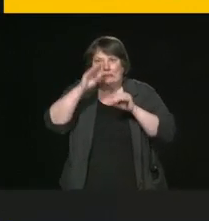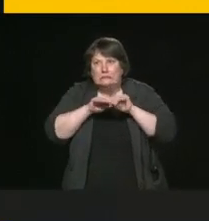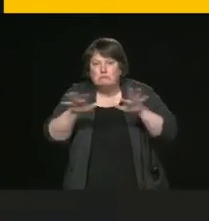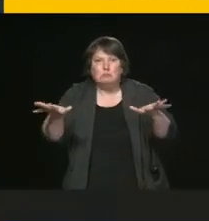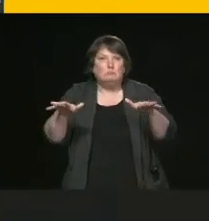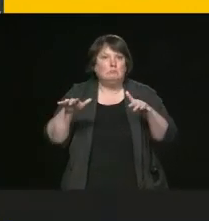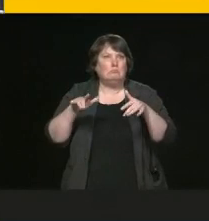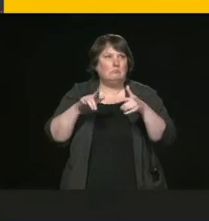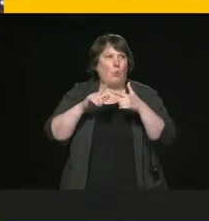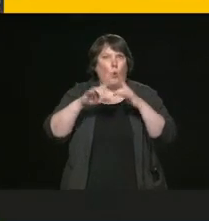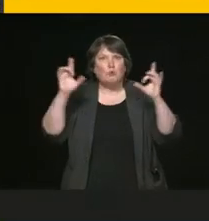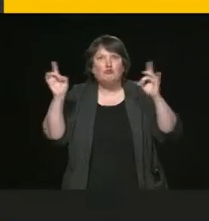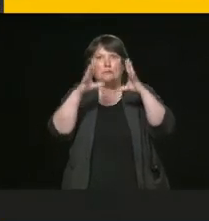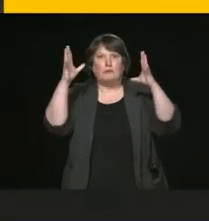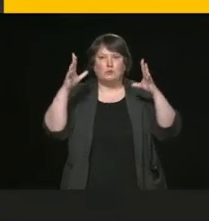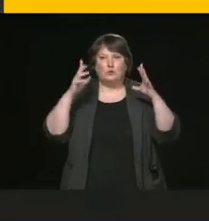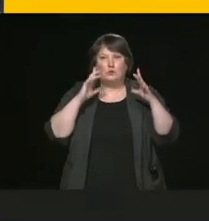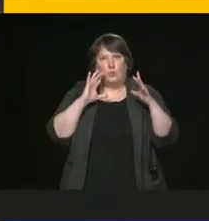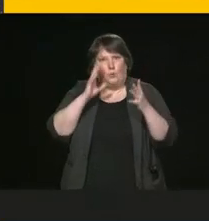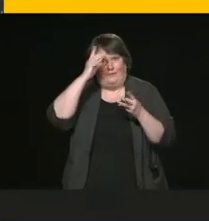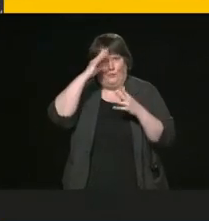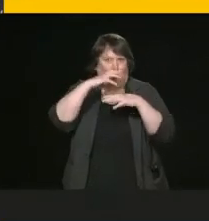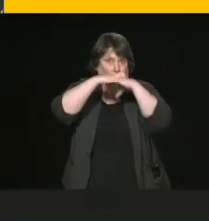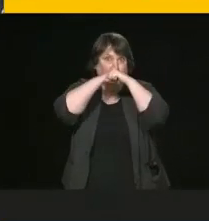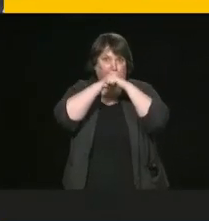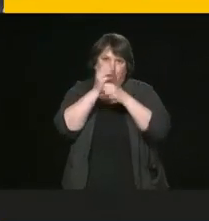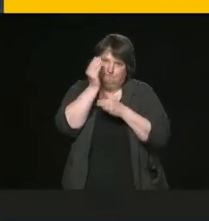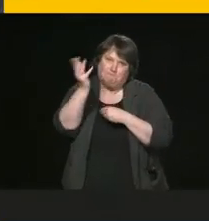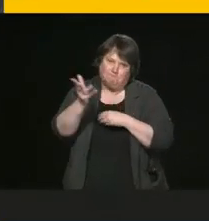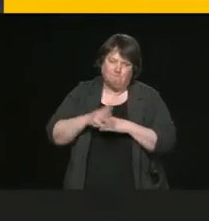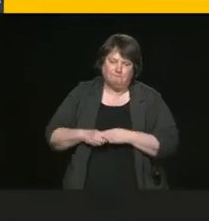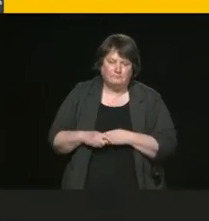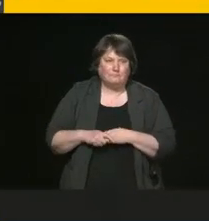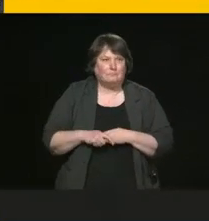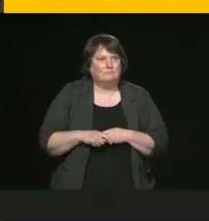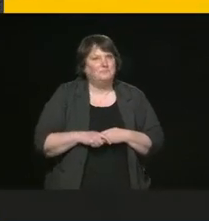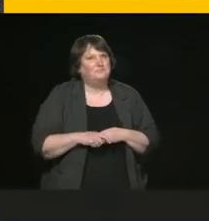IMPORTANT RESOURCES DURING TIMES